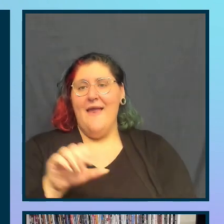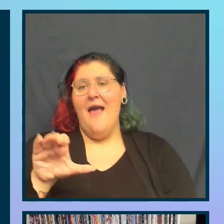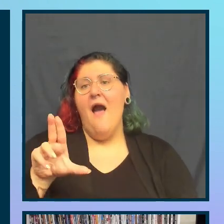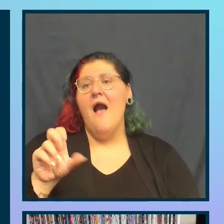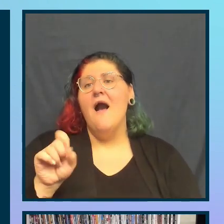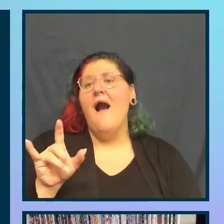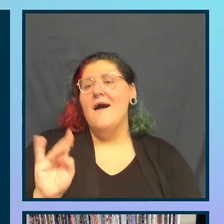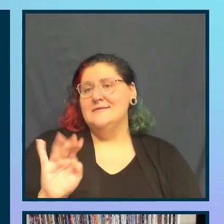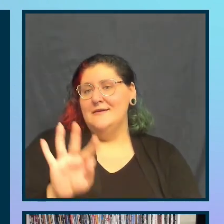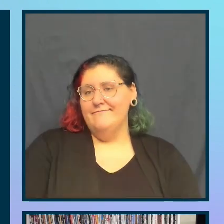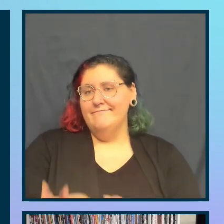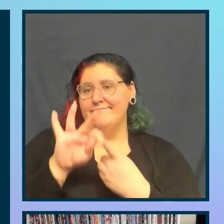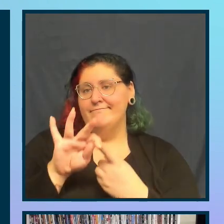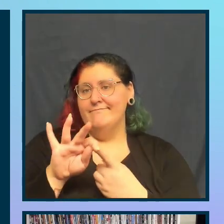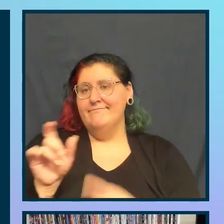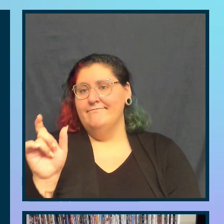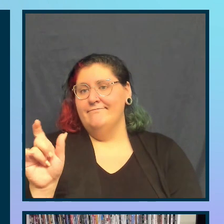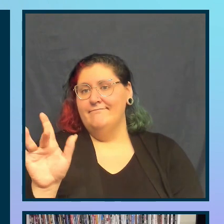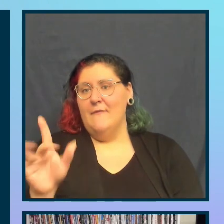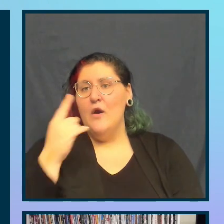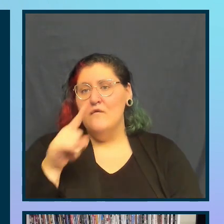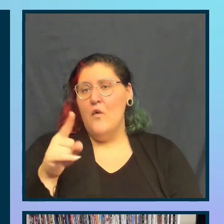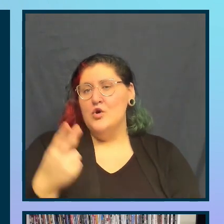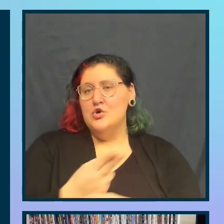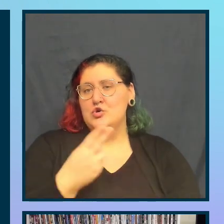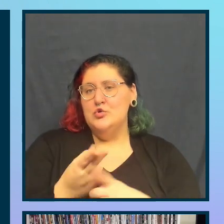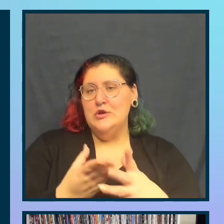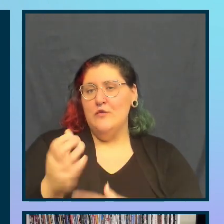So this component included some logic to generate platform specific touch controls.